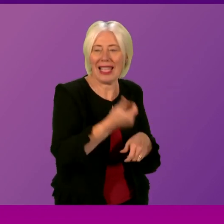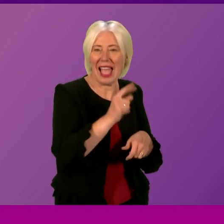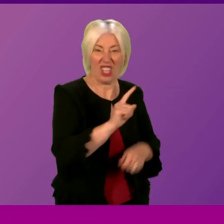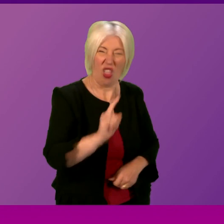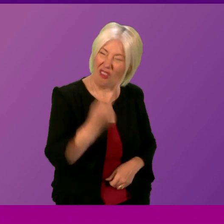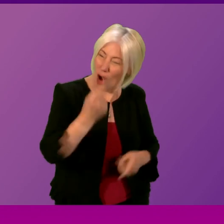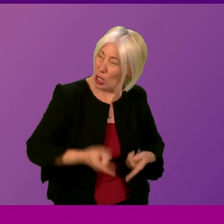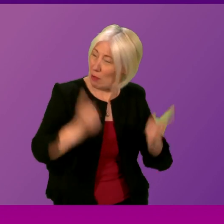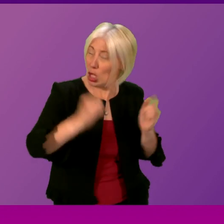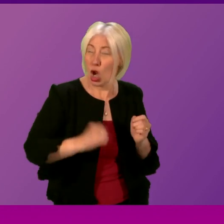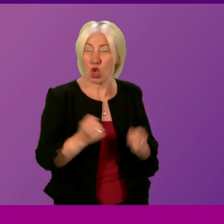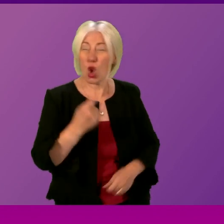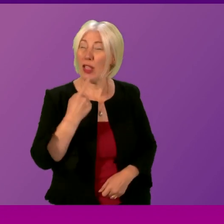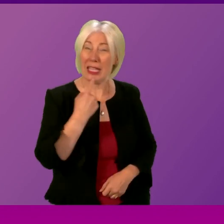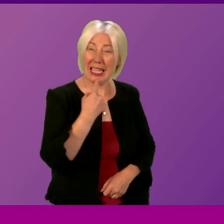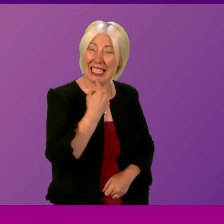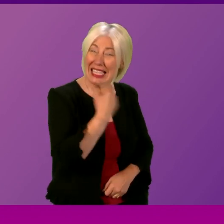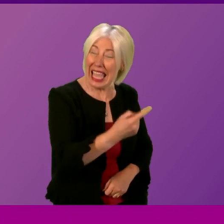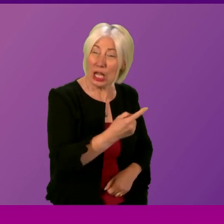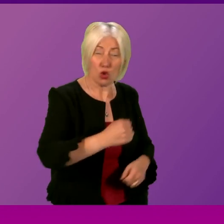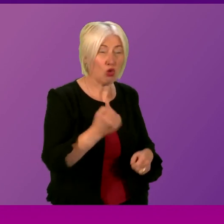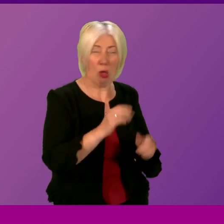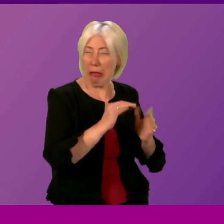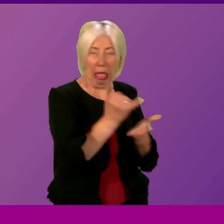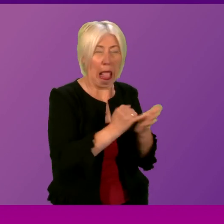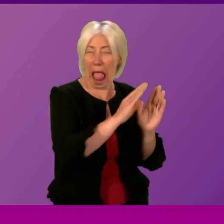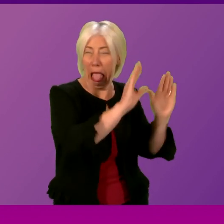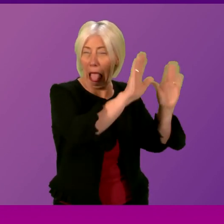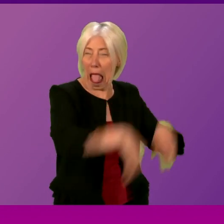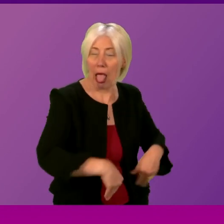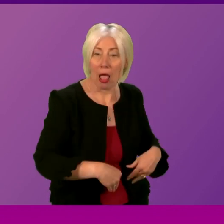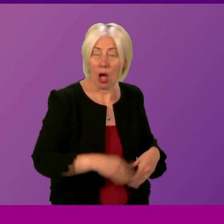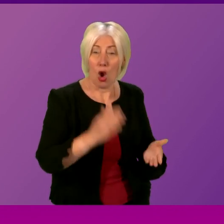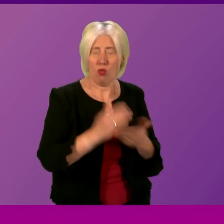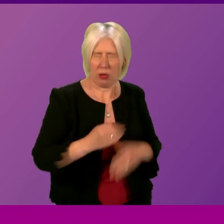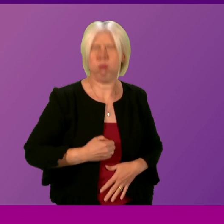Scotland is talking Scotland down. It is a slap in the face to north-east workers;